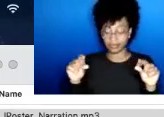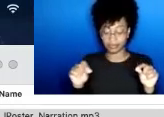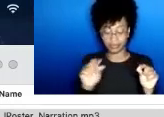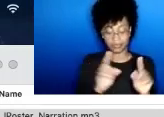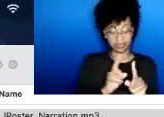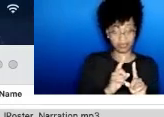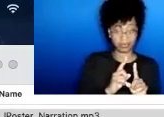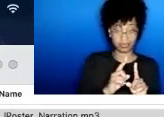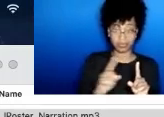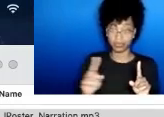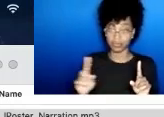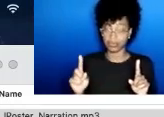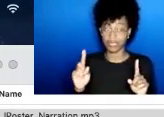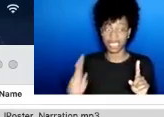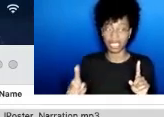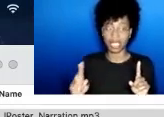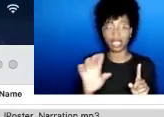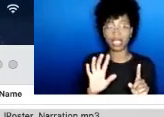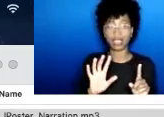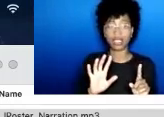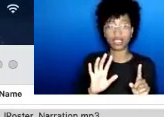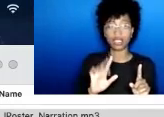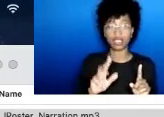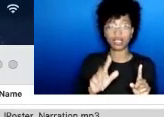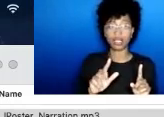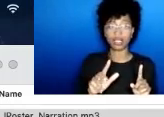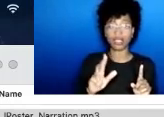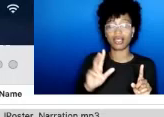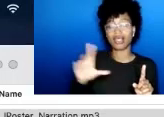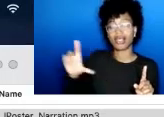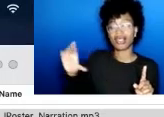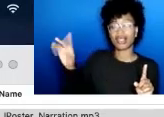as an anchor. 07:06:49 You click on the link button here,